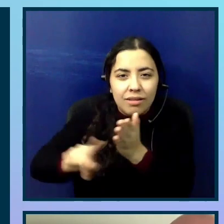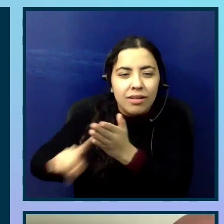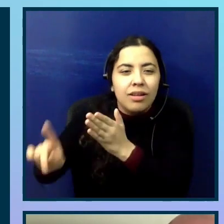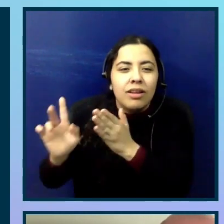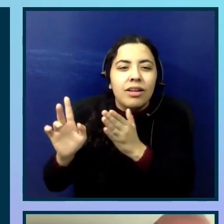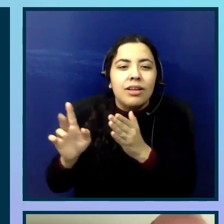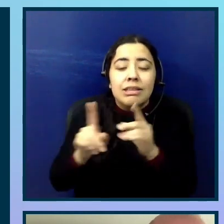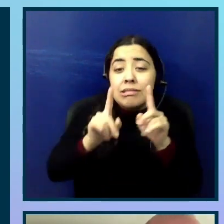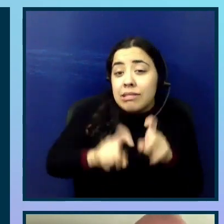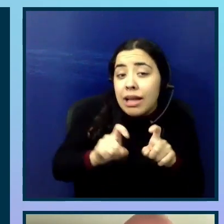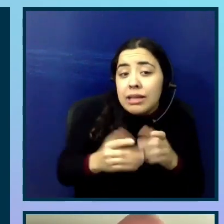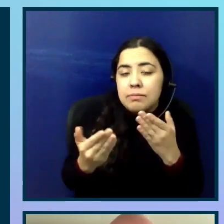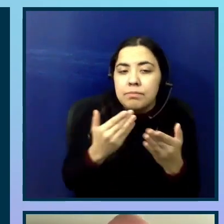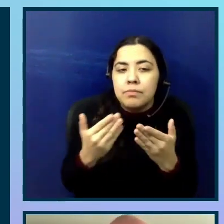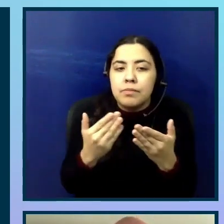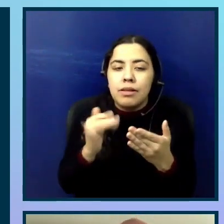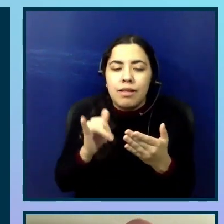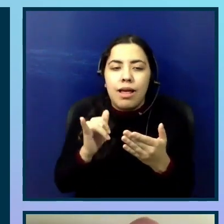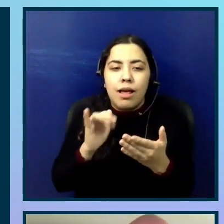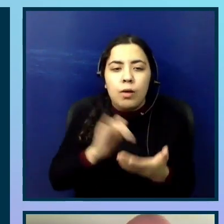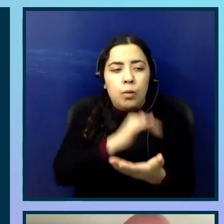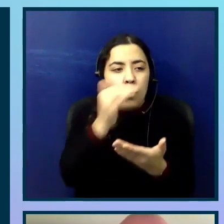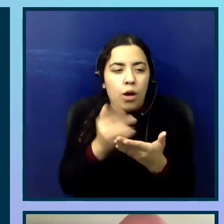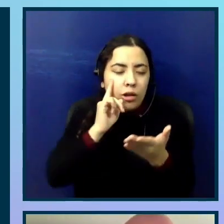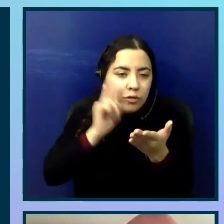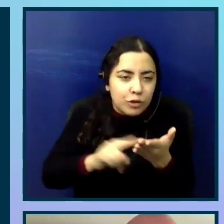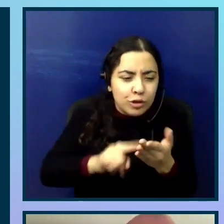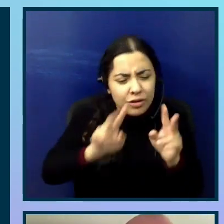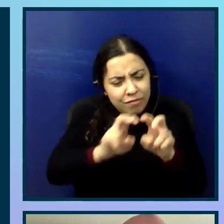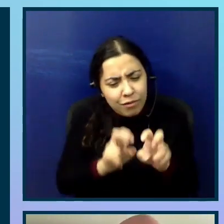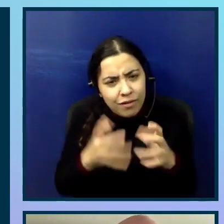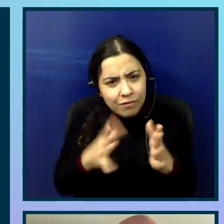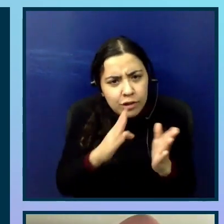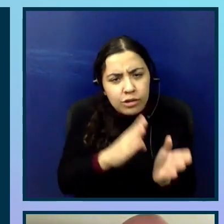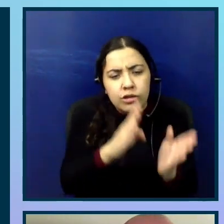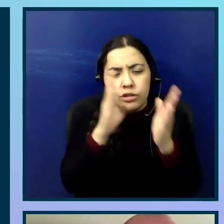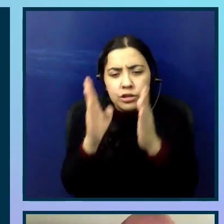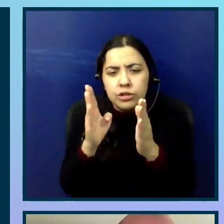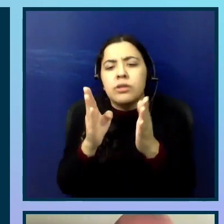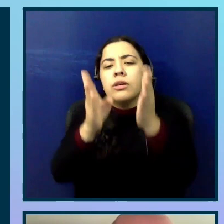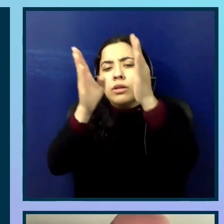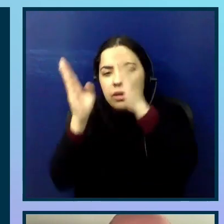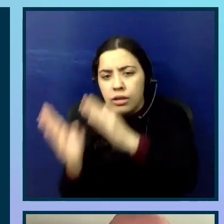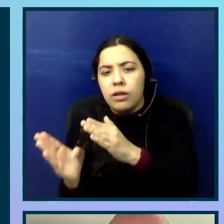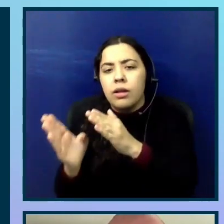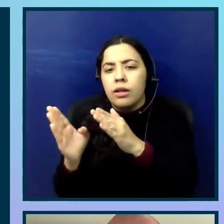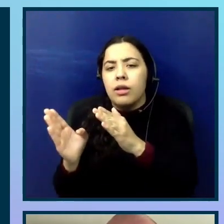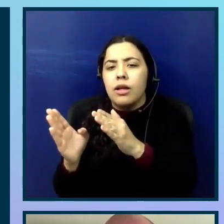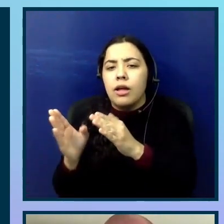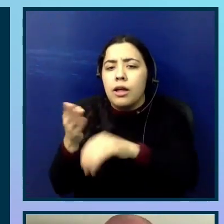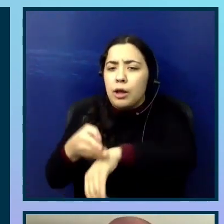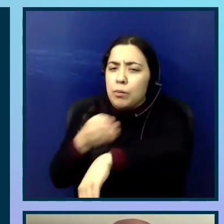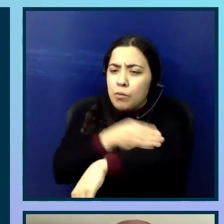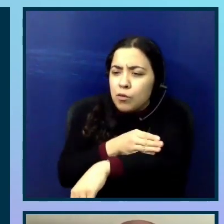We would evaluate that. We would probably move and understand further with qual, or with auditing to understand.